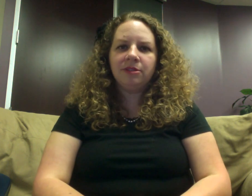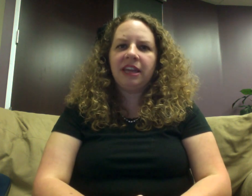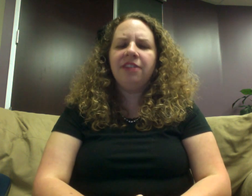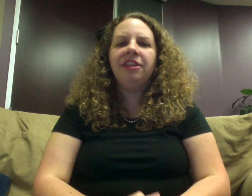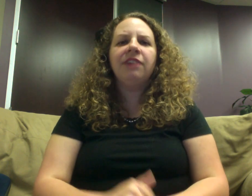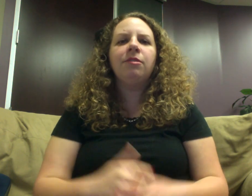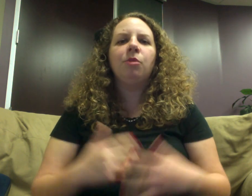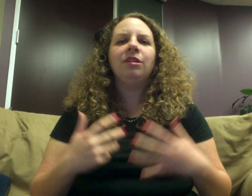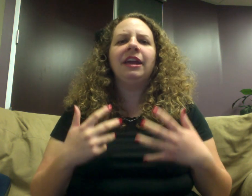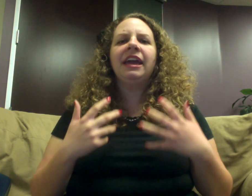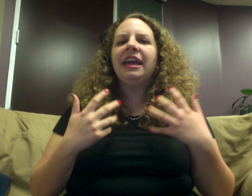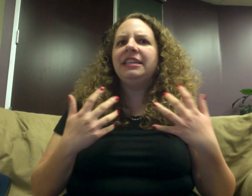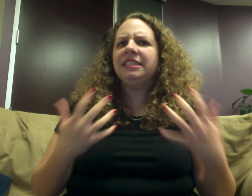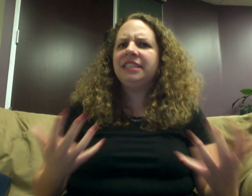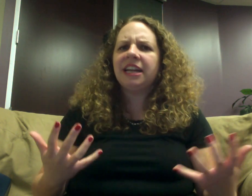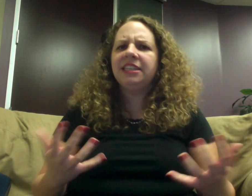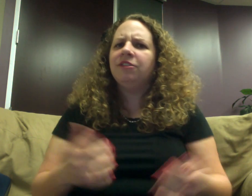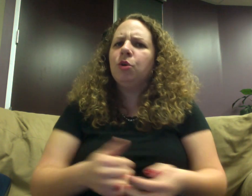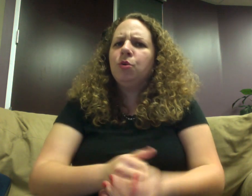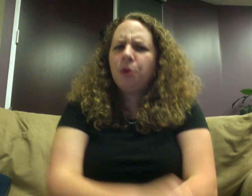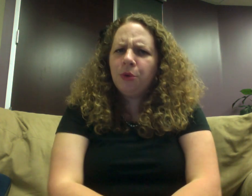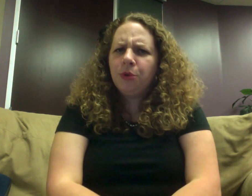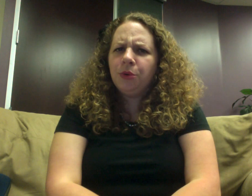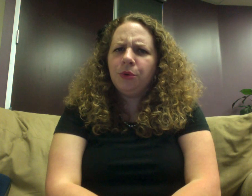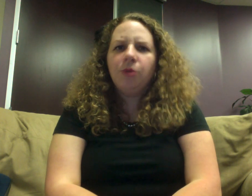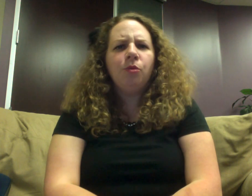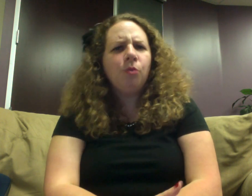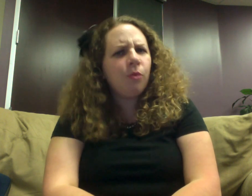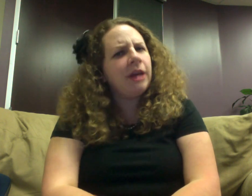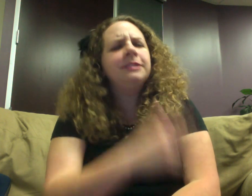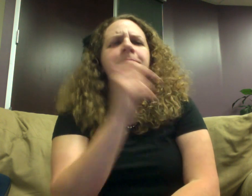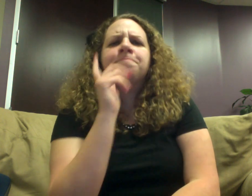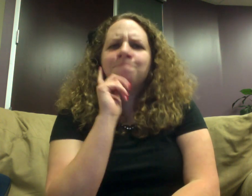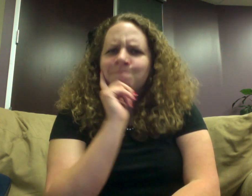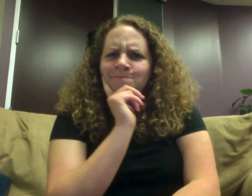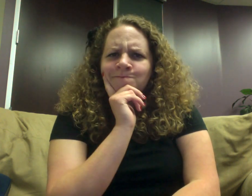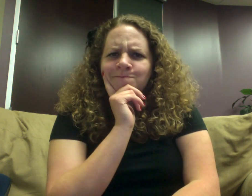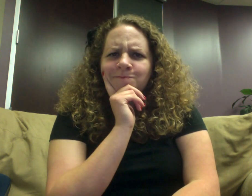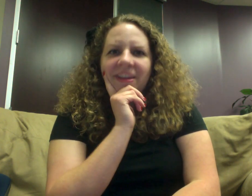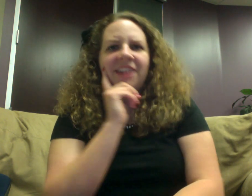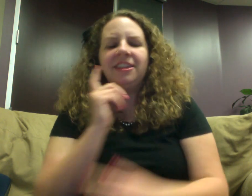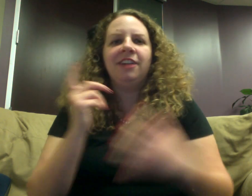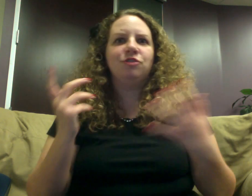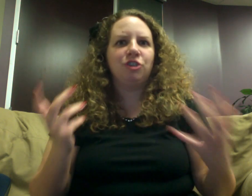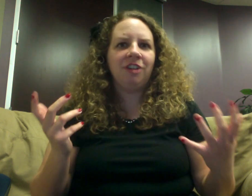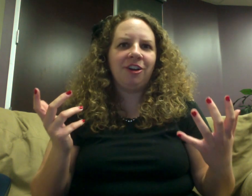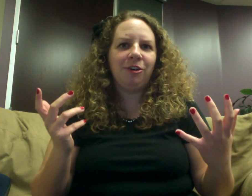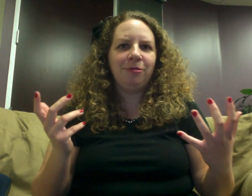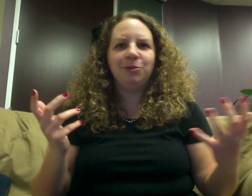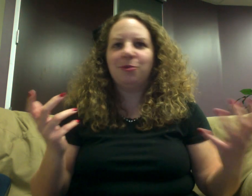Okay, think of it more like a detective who??? what??? hmmm. Okay think of Sherlock Holmes,